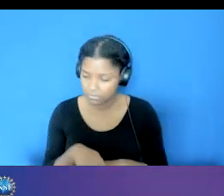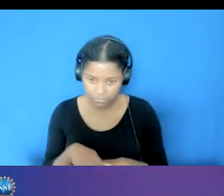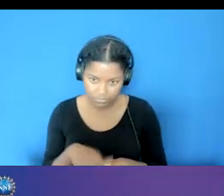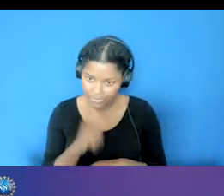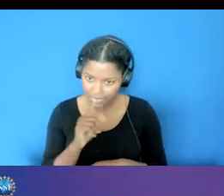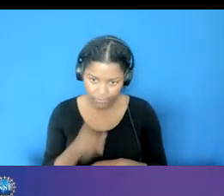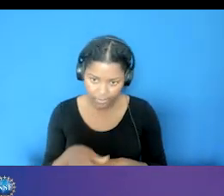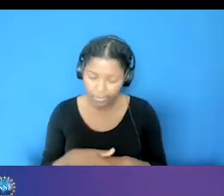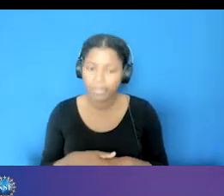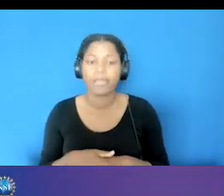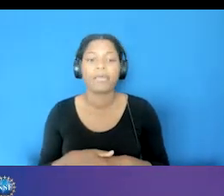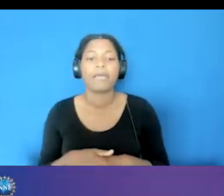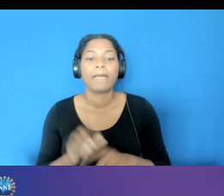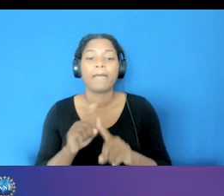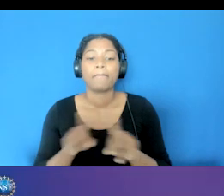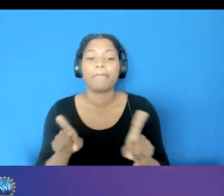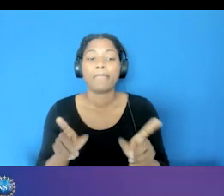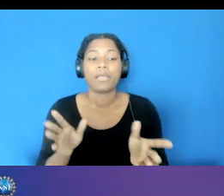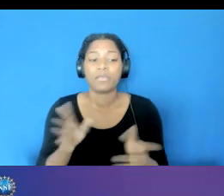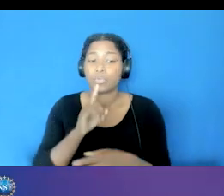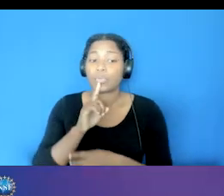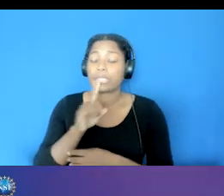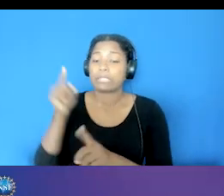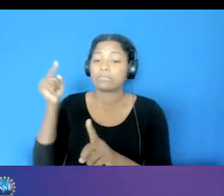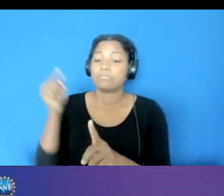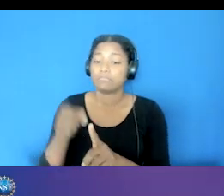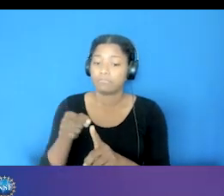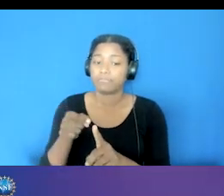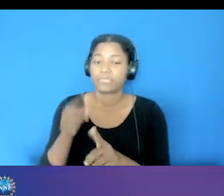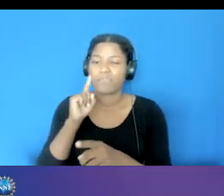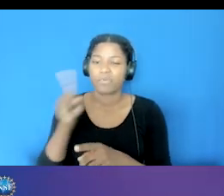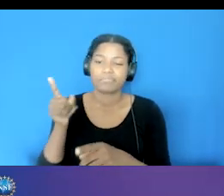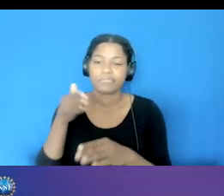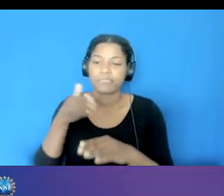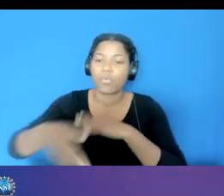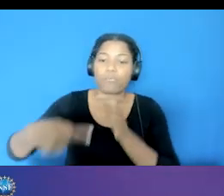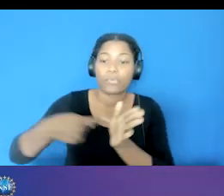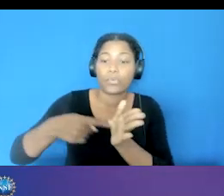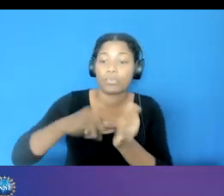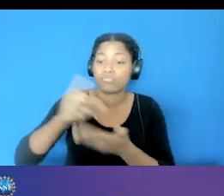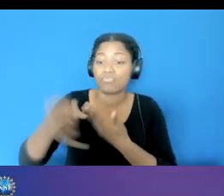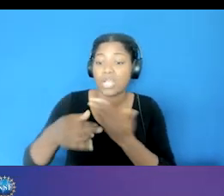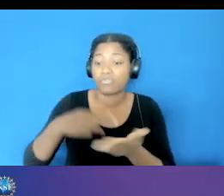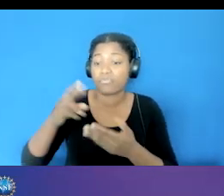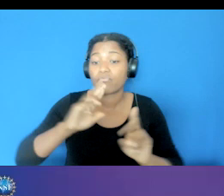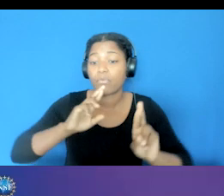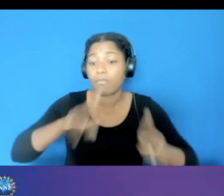Not really. The main takeaway here for overdue project reports is don't let it happen.